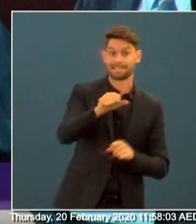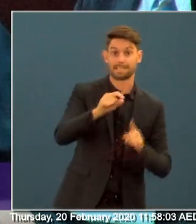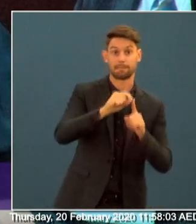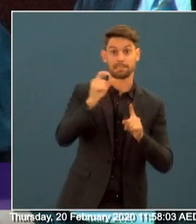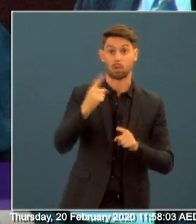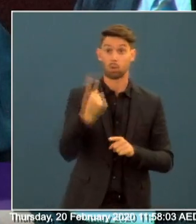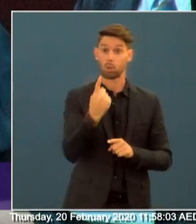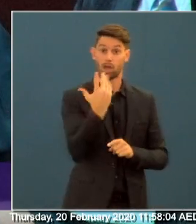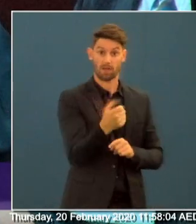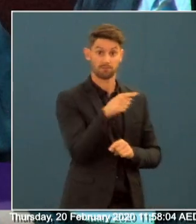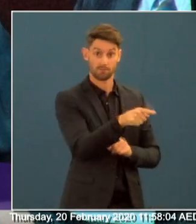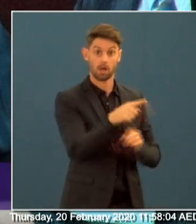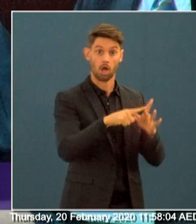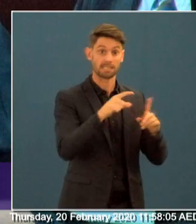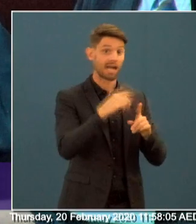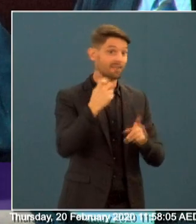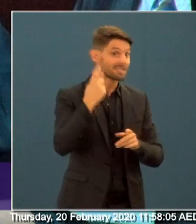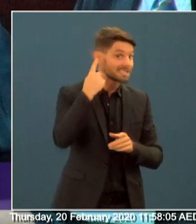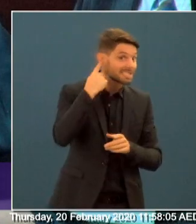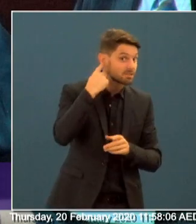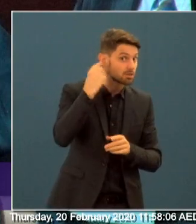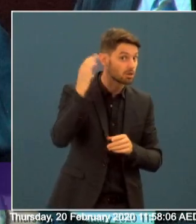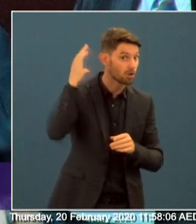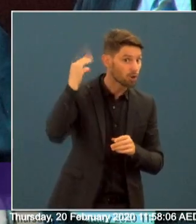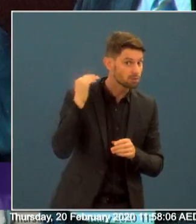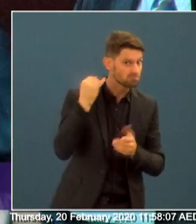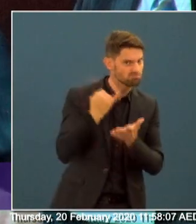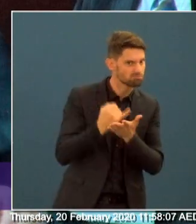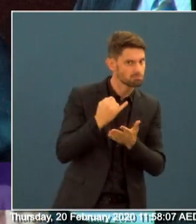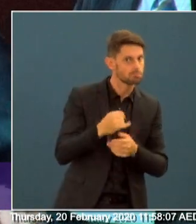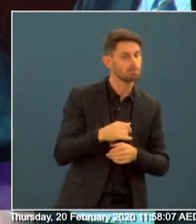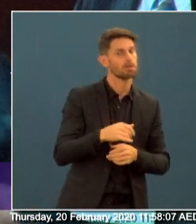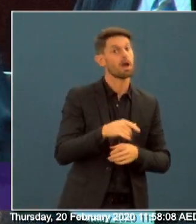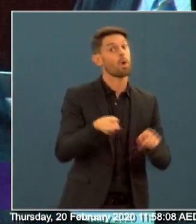have a hearing impairment and 40 per cent experiencing vision problems.